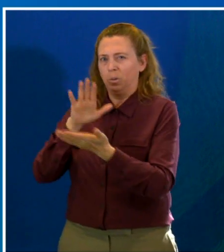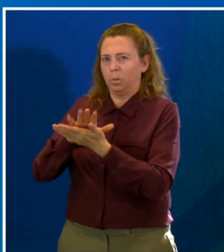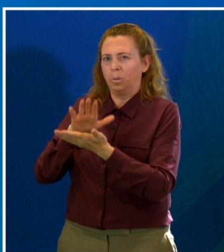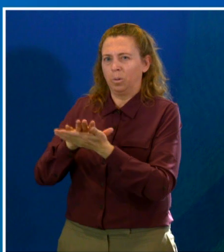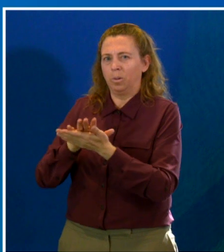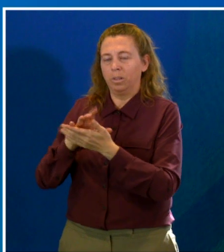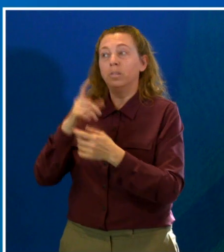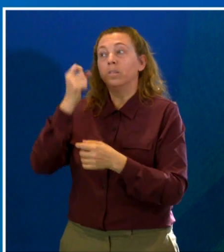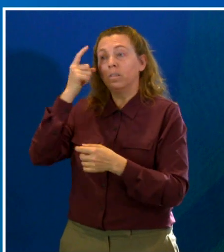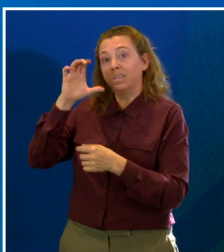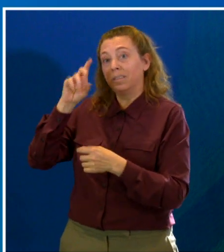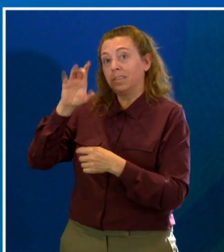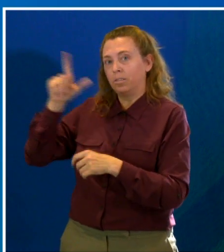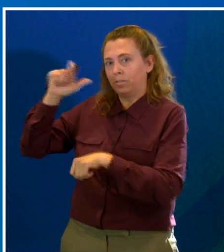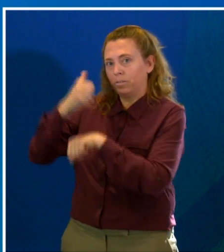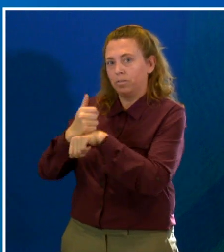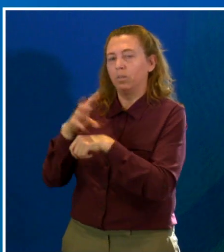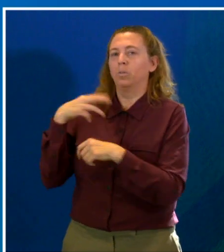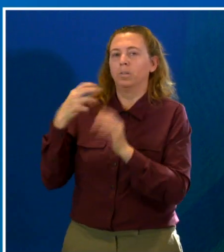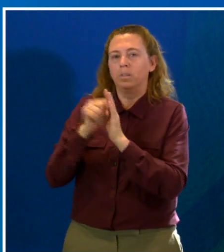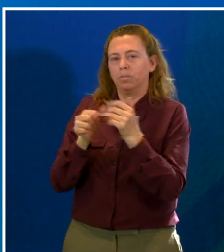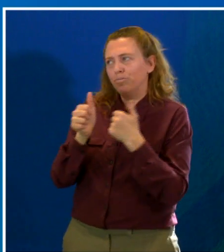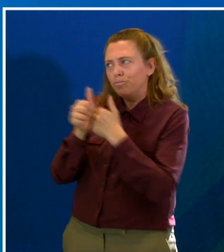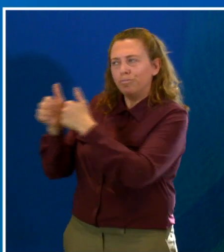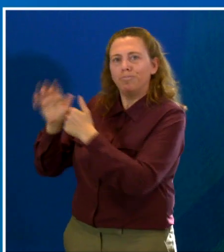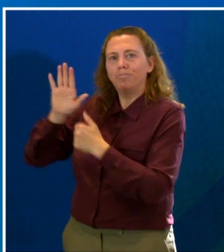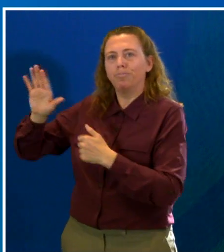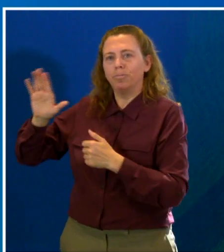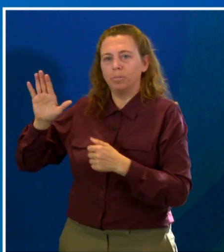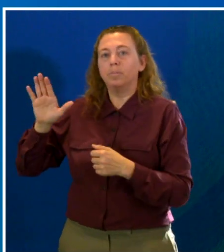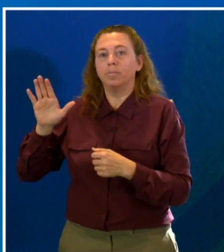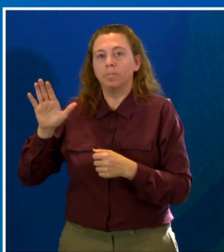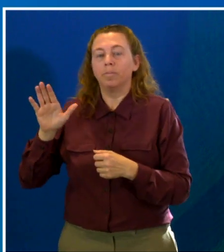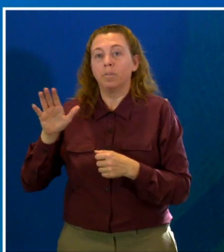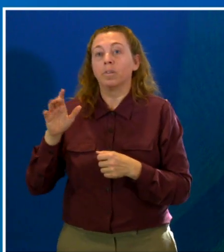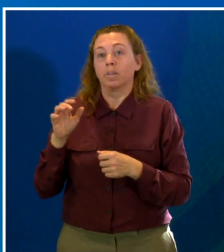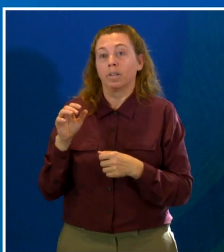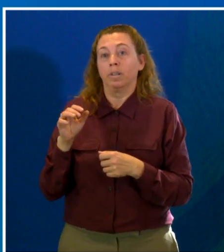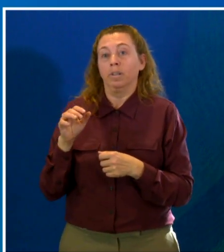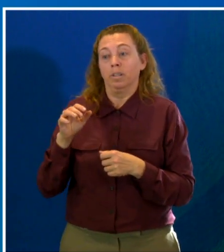reducing physical distancing requirements in schools from six feet to three feet.